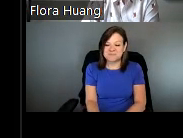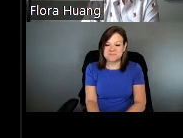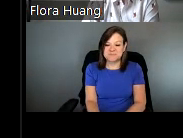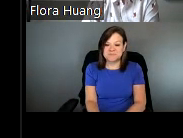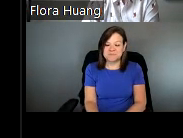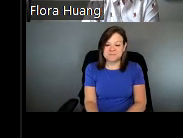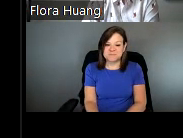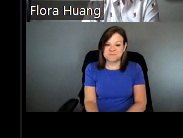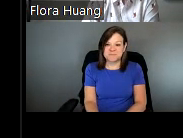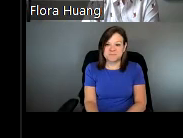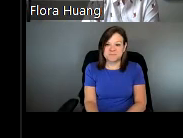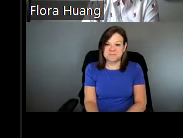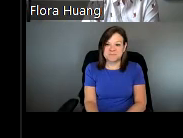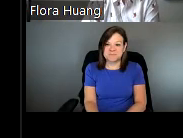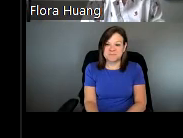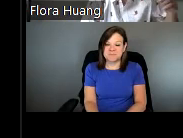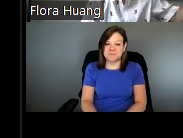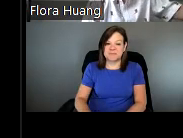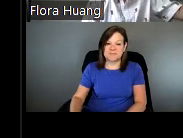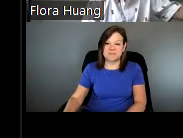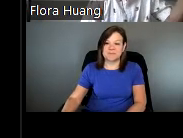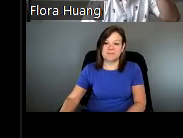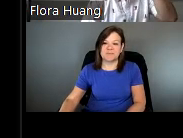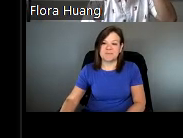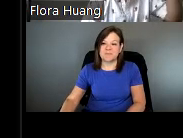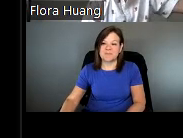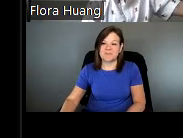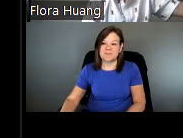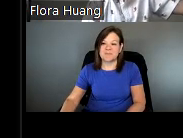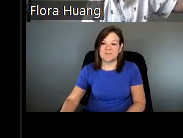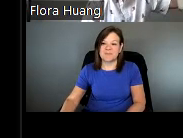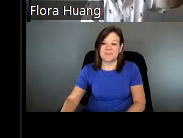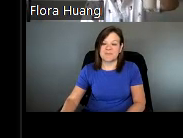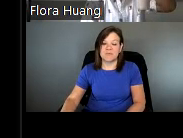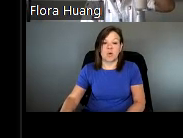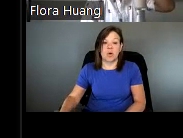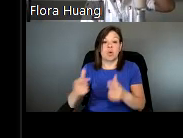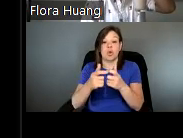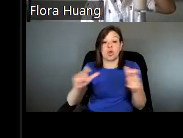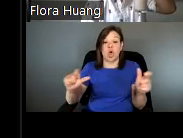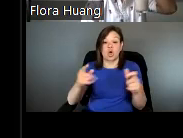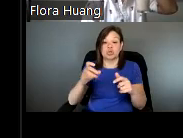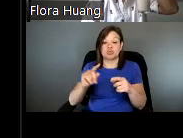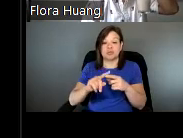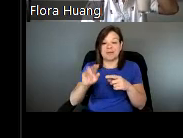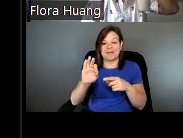So moving on to large print. The font should be 18 point or greater.